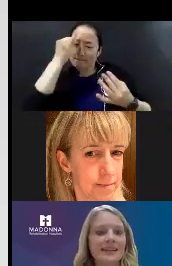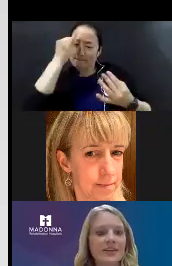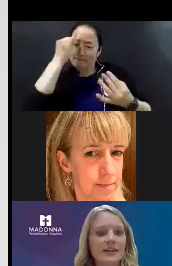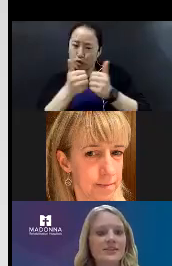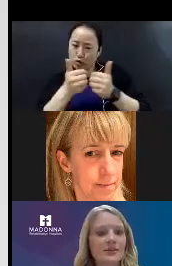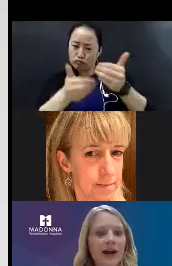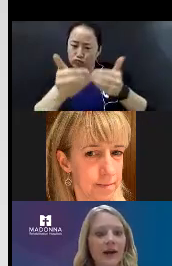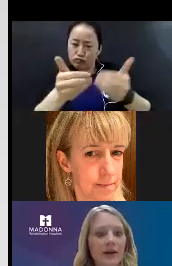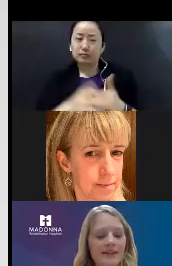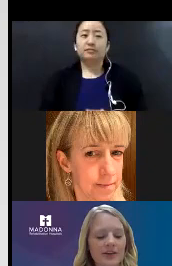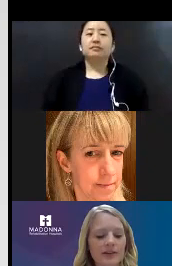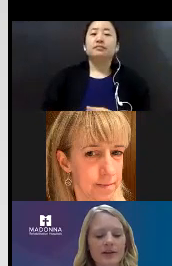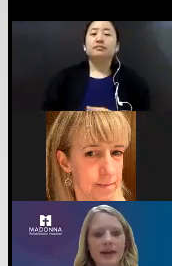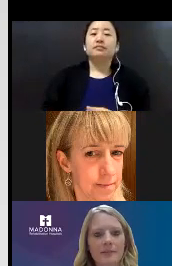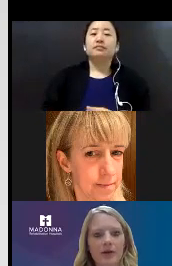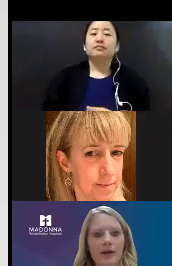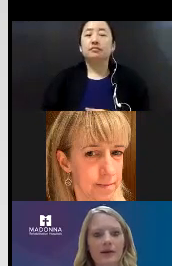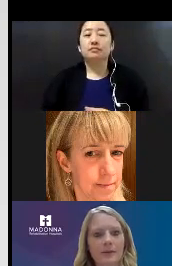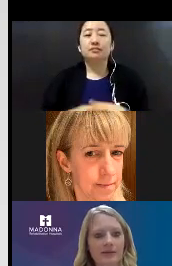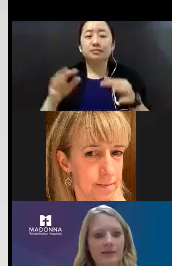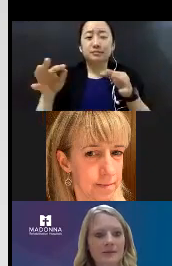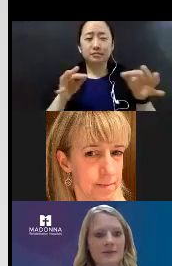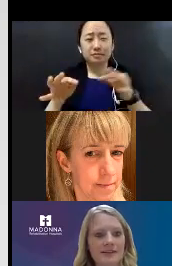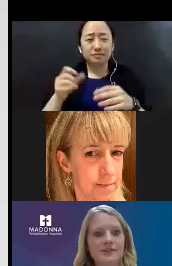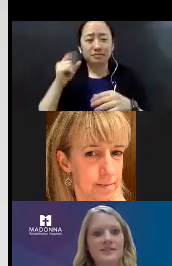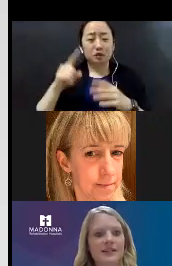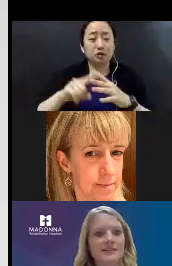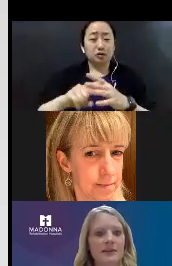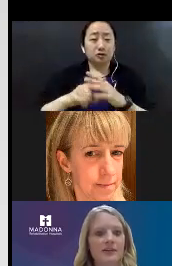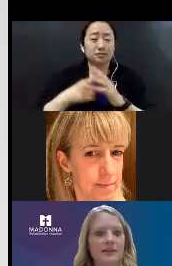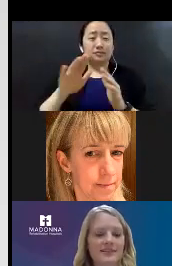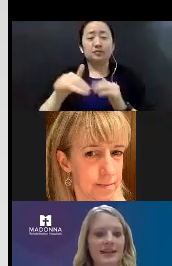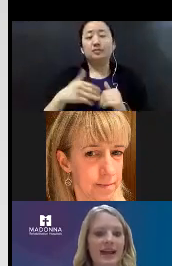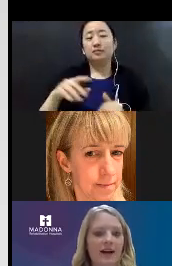TO GET US STARTED, TOO, I WANT TO TELL YOU WHERE WE ARE COMING FROM. AS YOU HEARD, TABATHA, KRISTEN AND I ARE